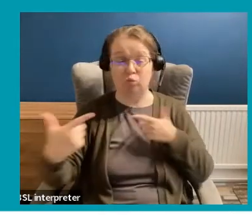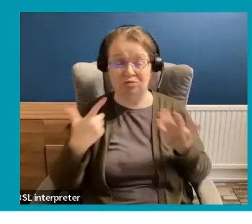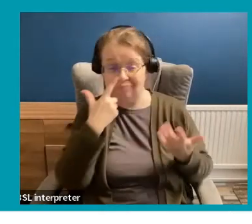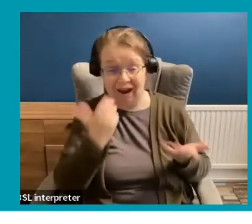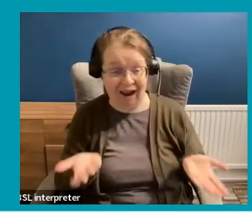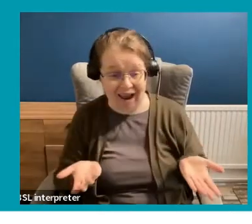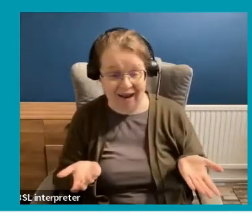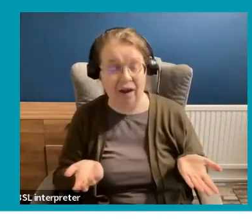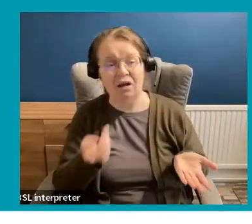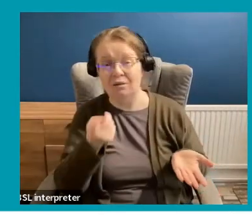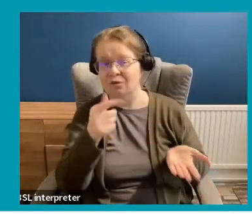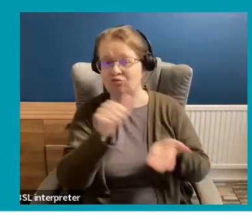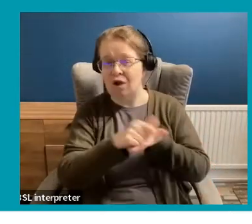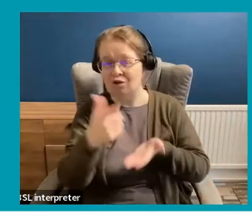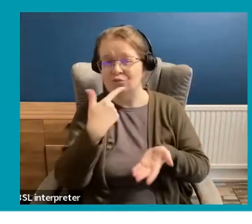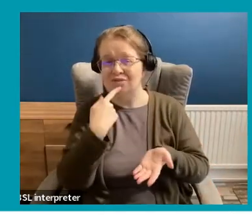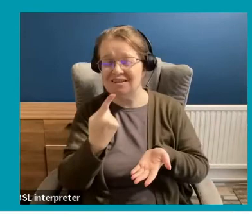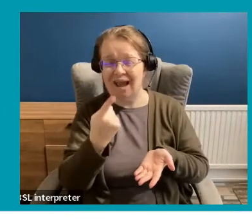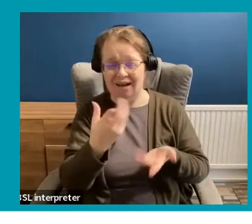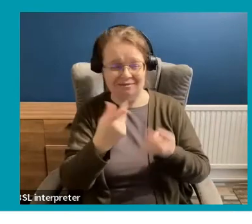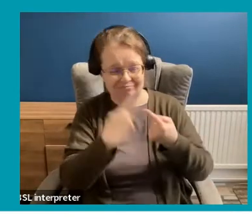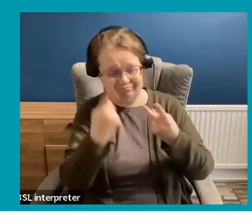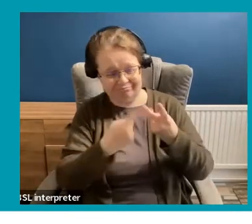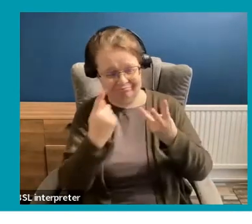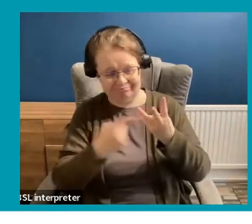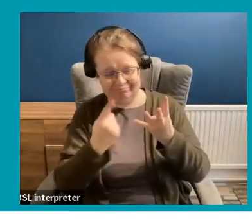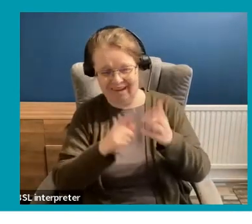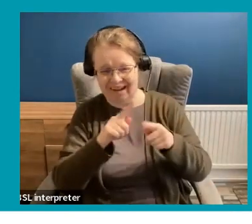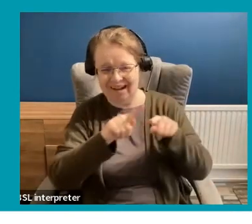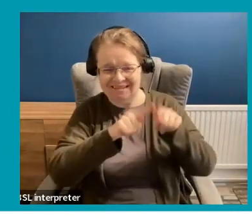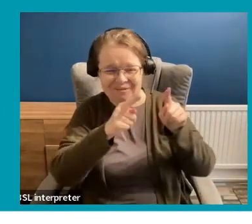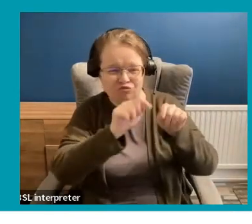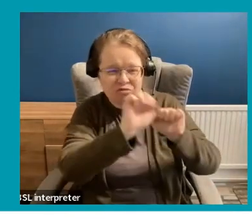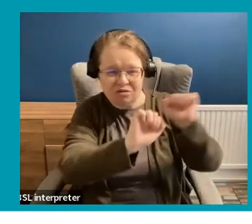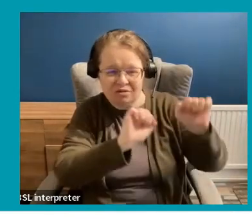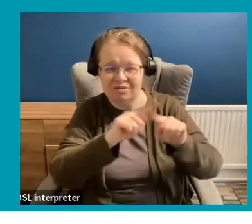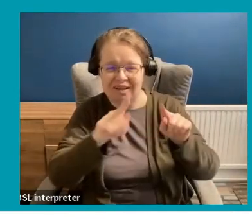But as you say there's all those things differences that might be around Nero diversity,